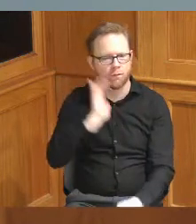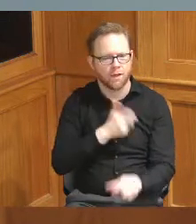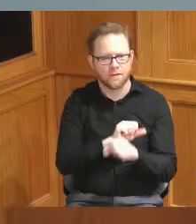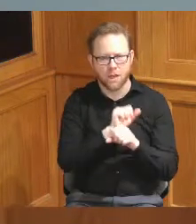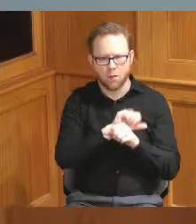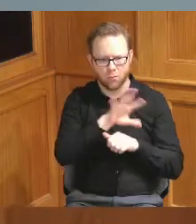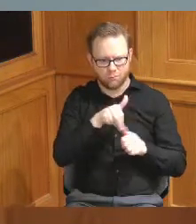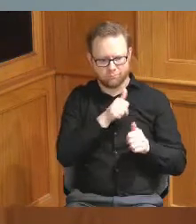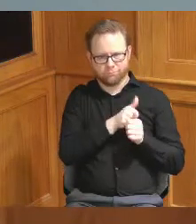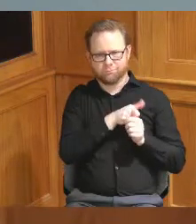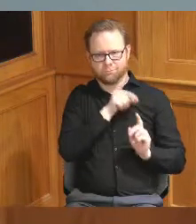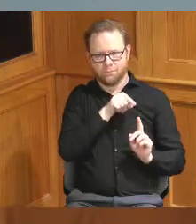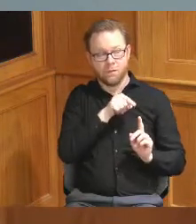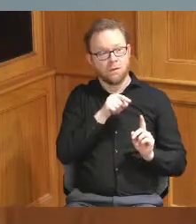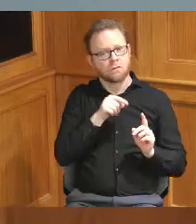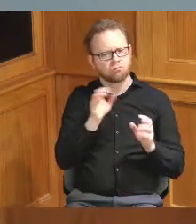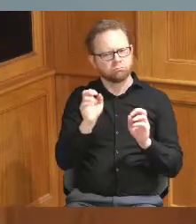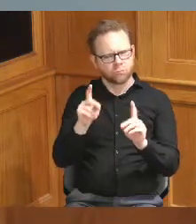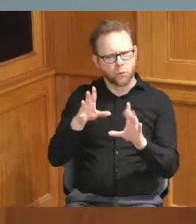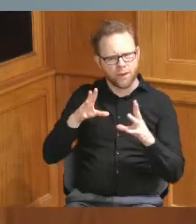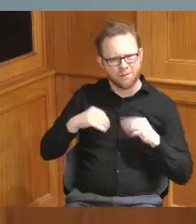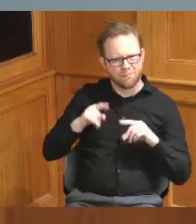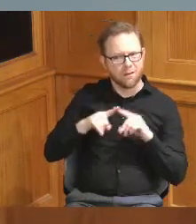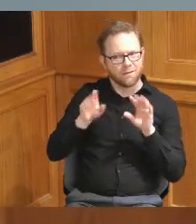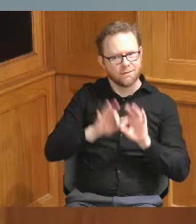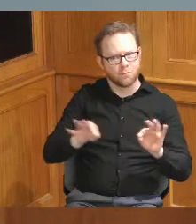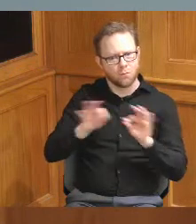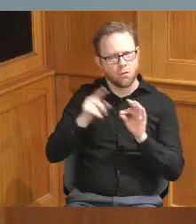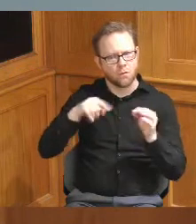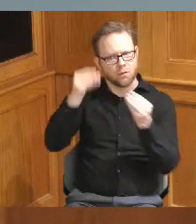really important that some of this messaging gets out and we continue to make positive progress